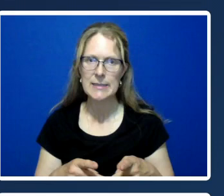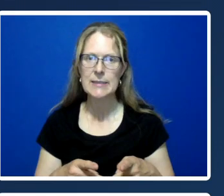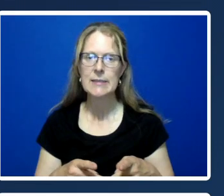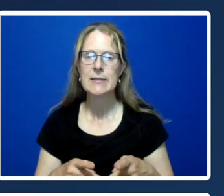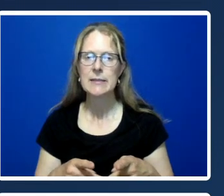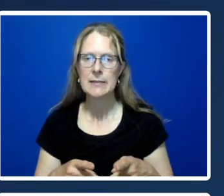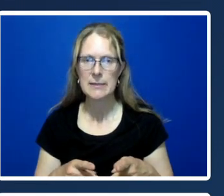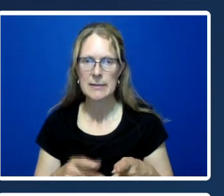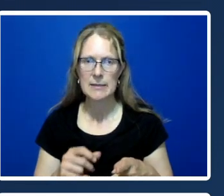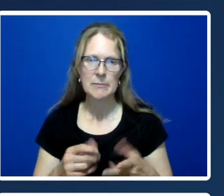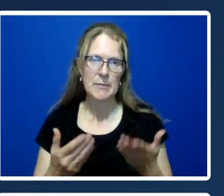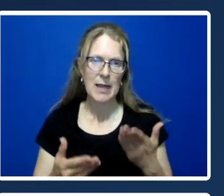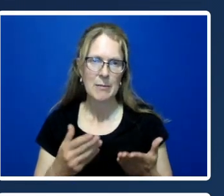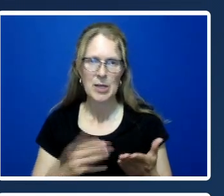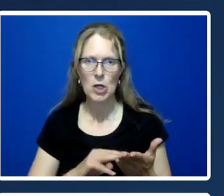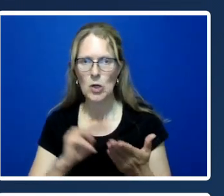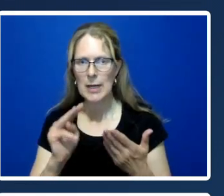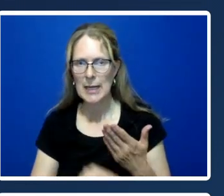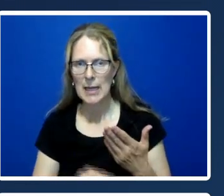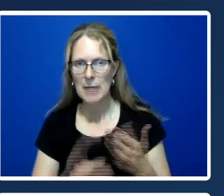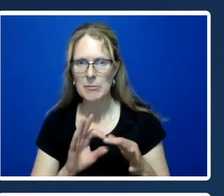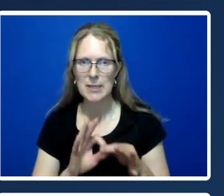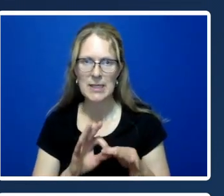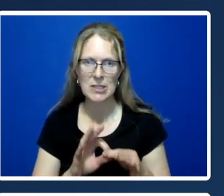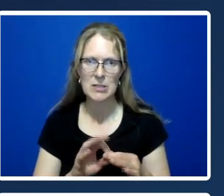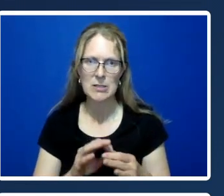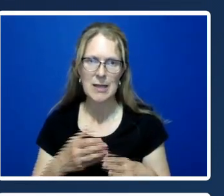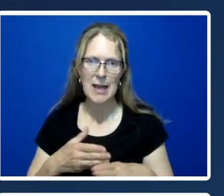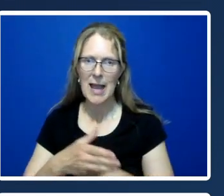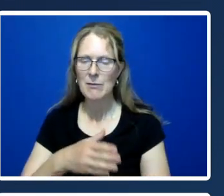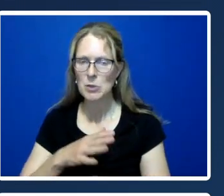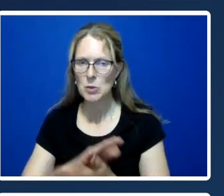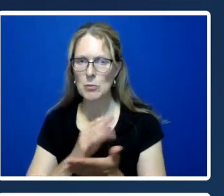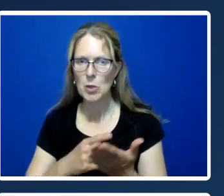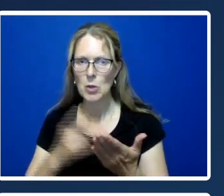or maybe there's an existing project that kind of fits this profile community work.